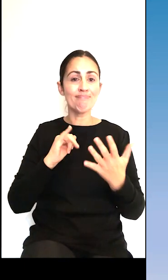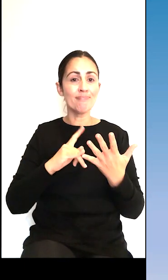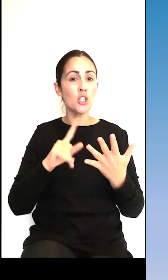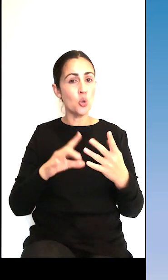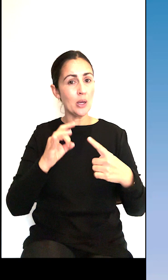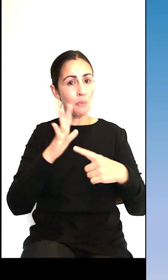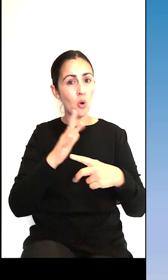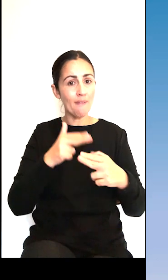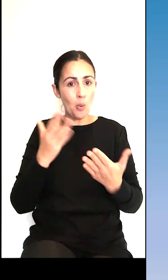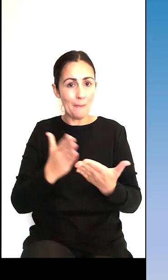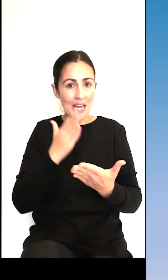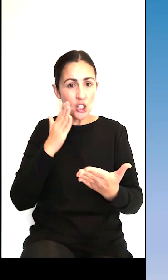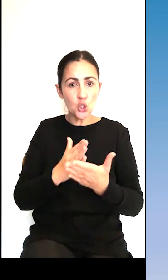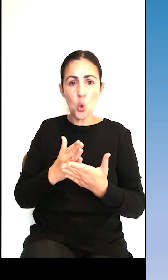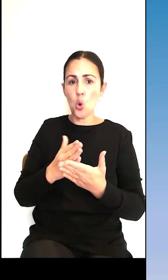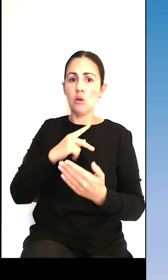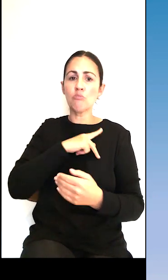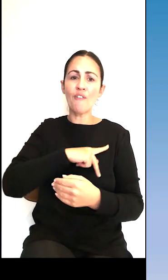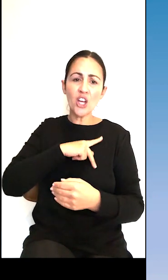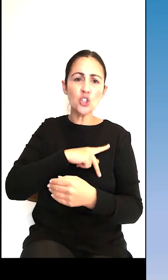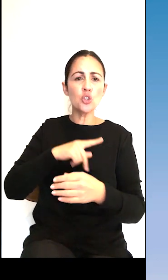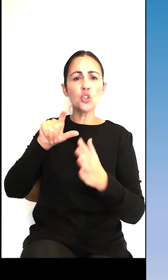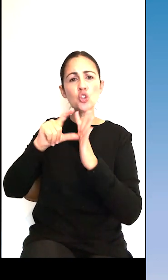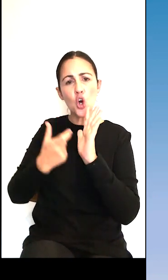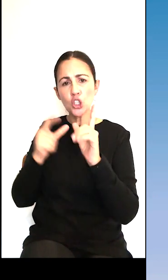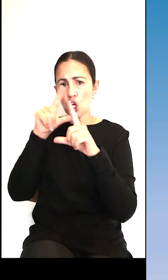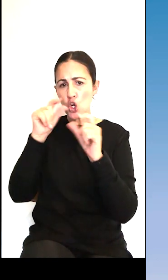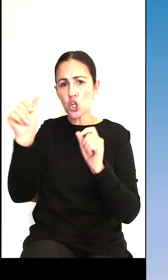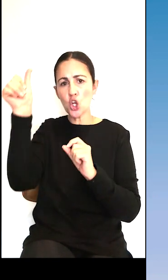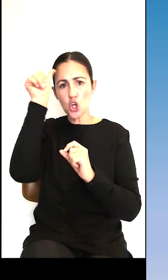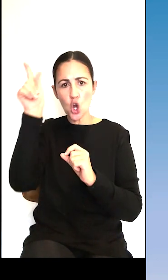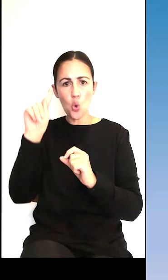the huge number of whom might be involved in a a care journey as Jenny described.